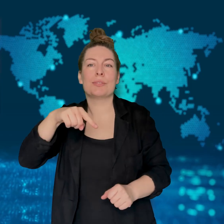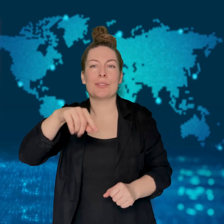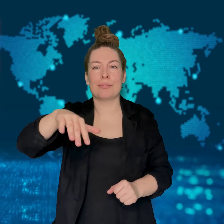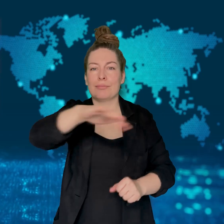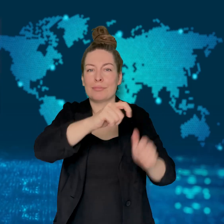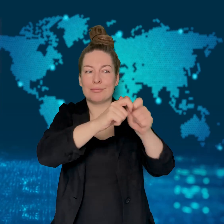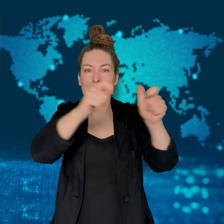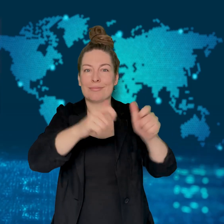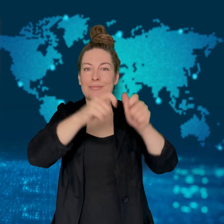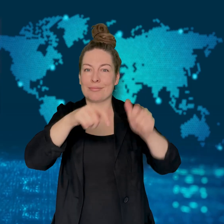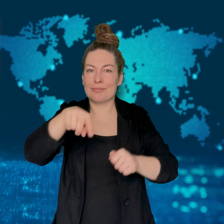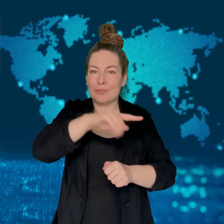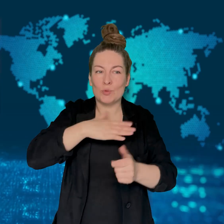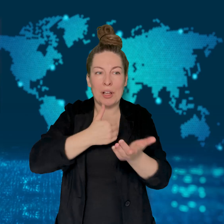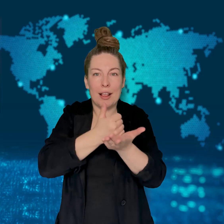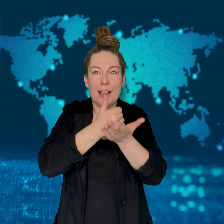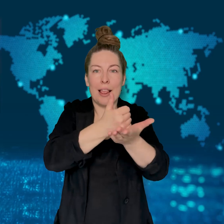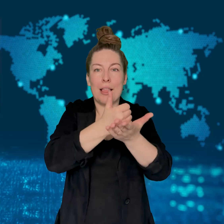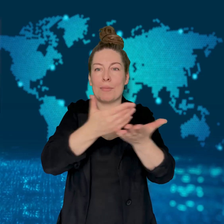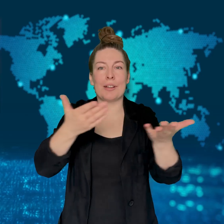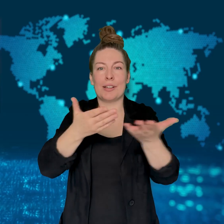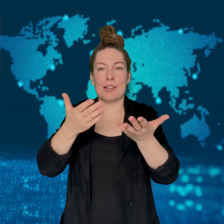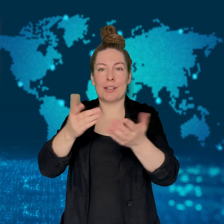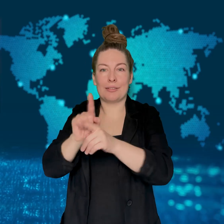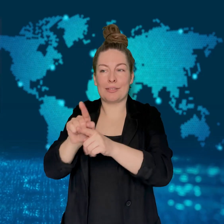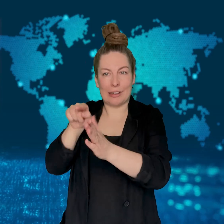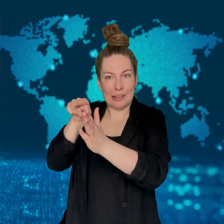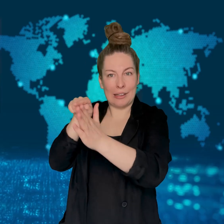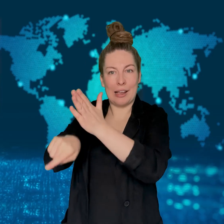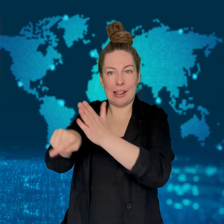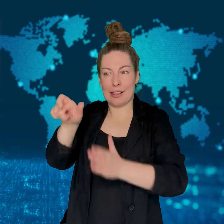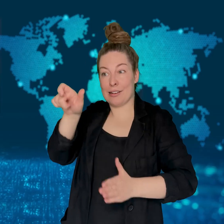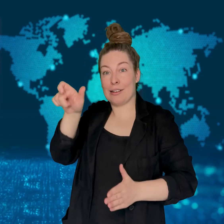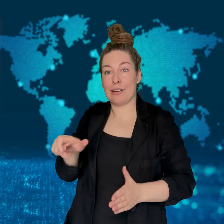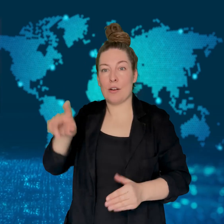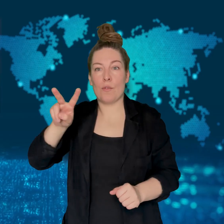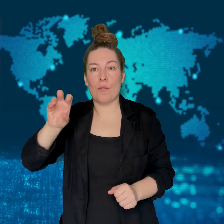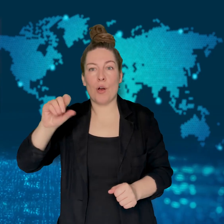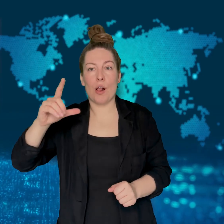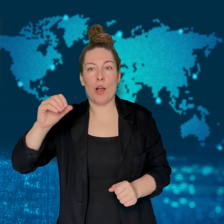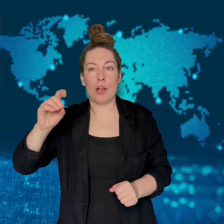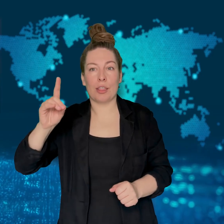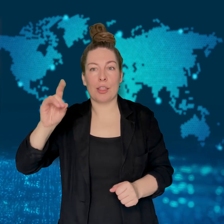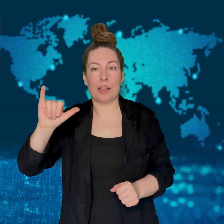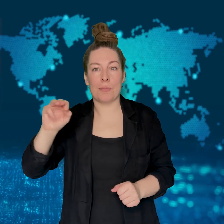attack Volodymyr Zelensky.